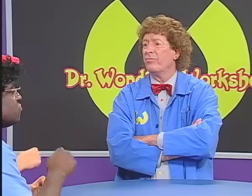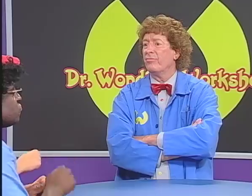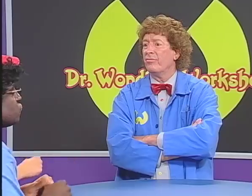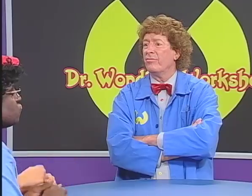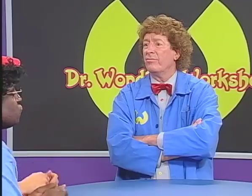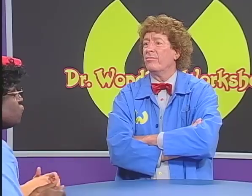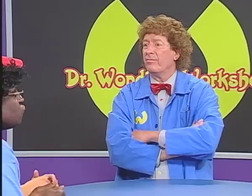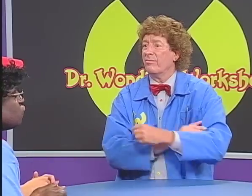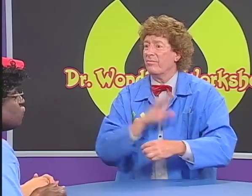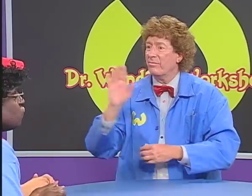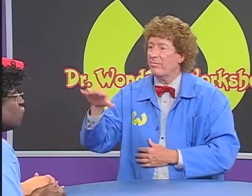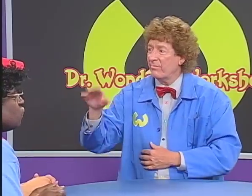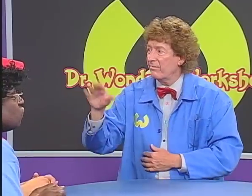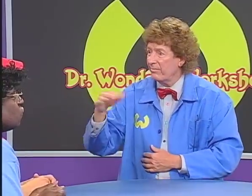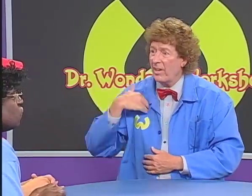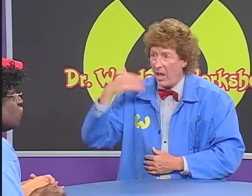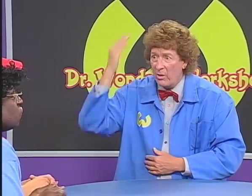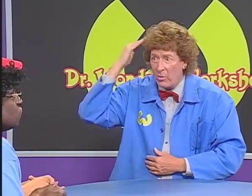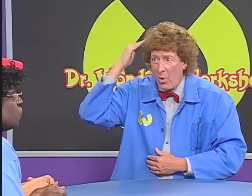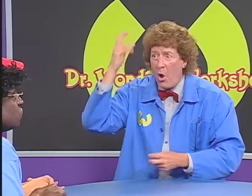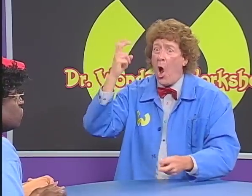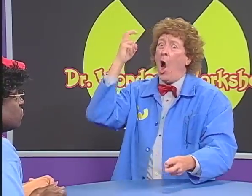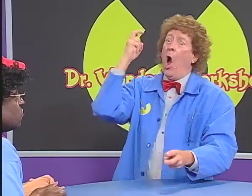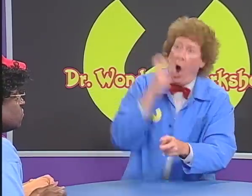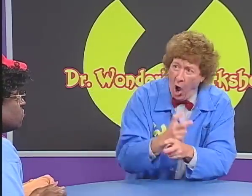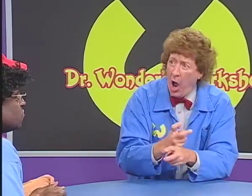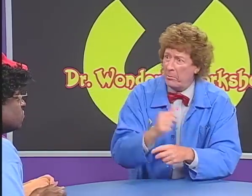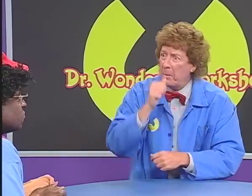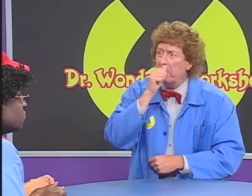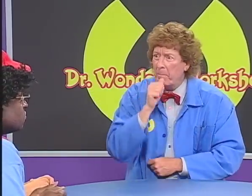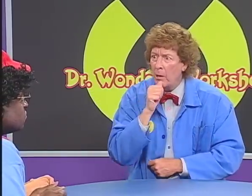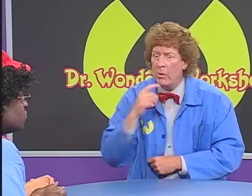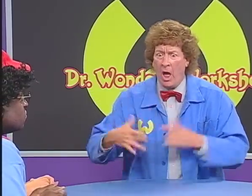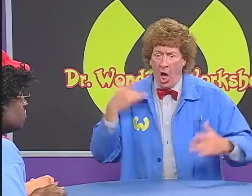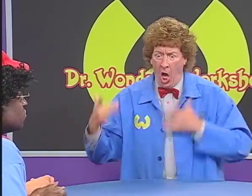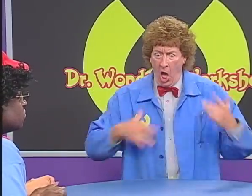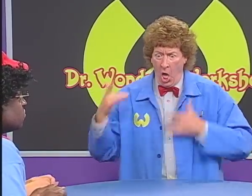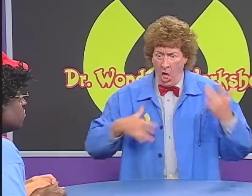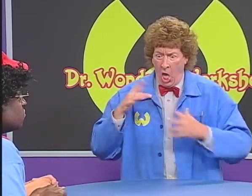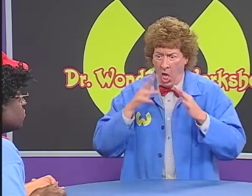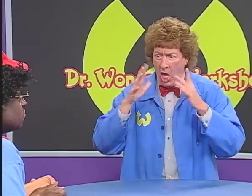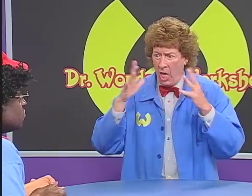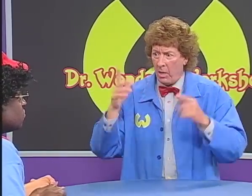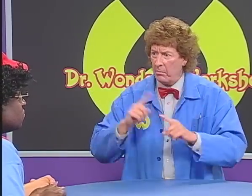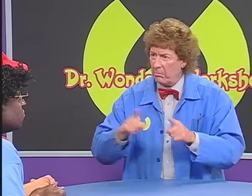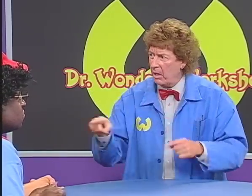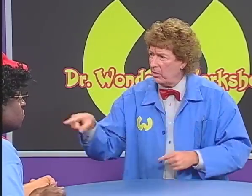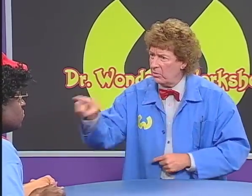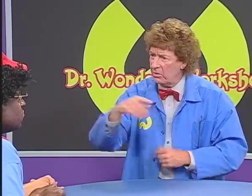UH, LOOK. I KNOW IT'S HARD TO BE PATIENT WHEN YOU'RE EXCITED ABOUT SOMETHING.